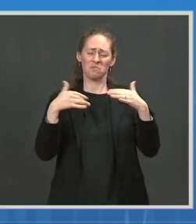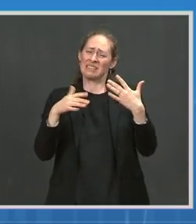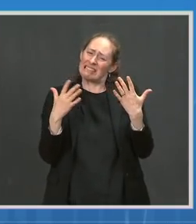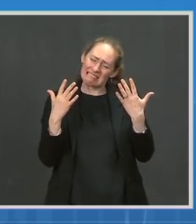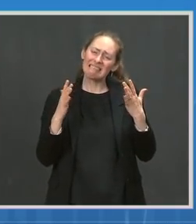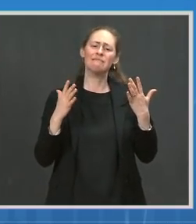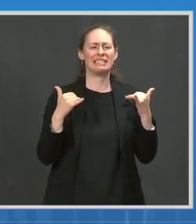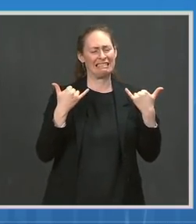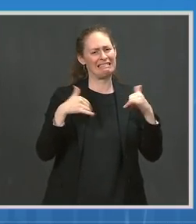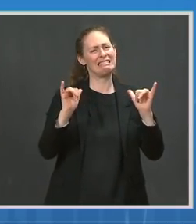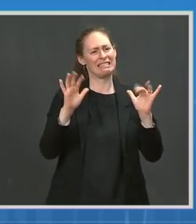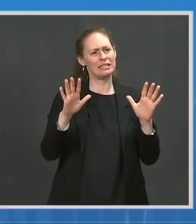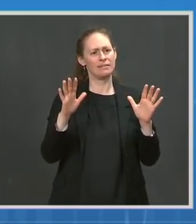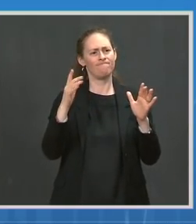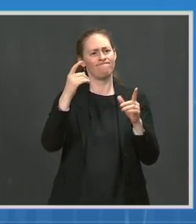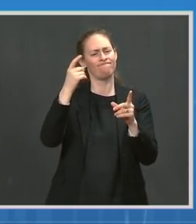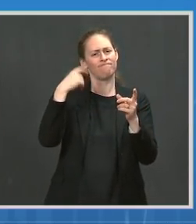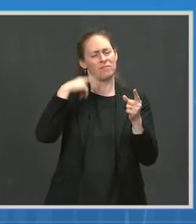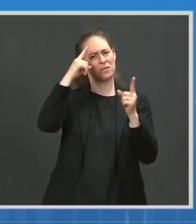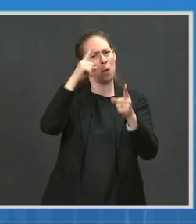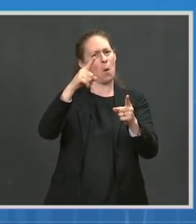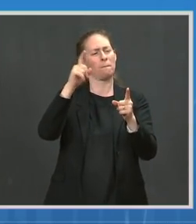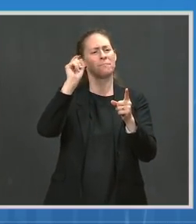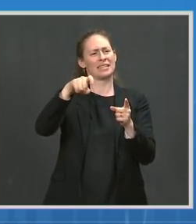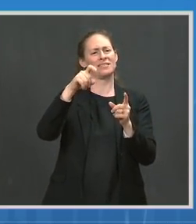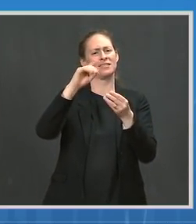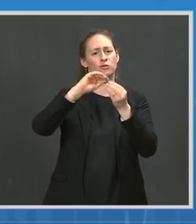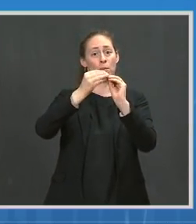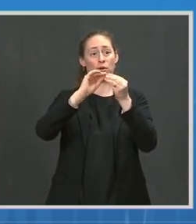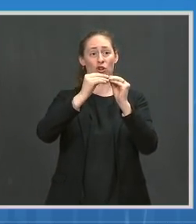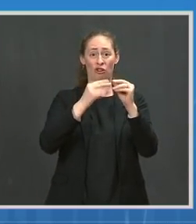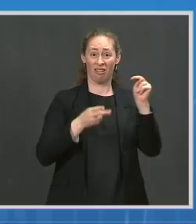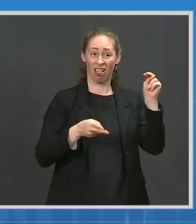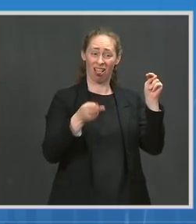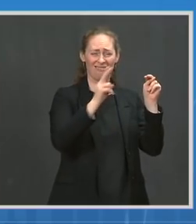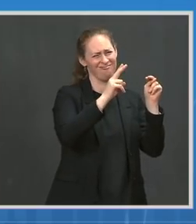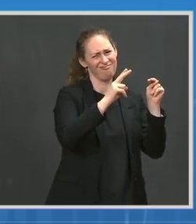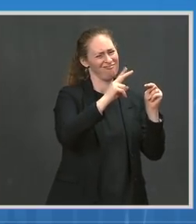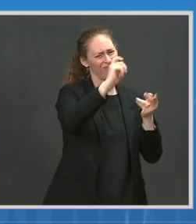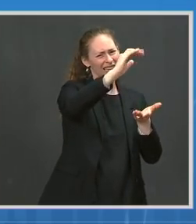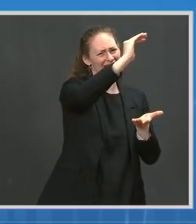and to trend our cases down. One of the most important things we can do